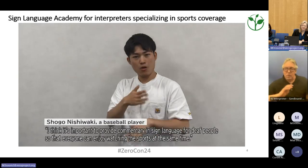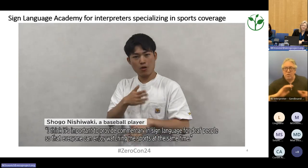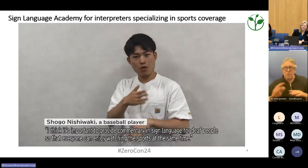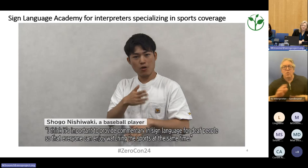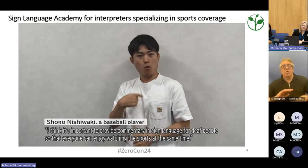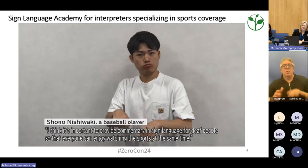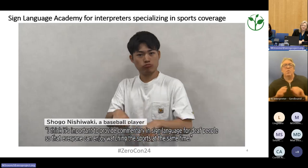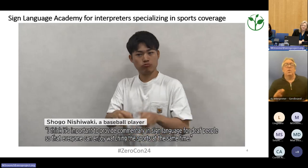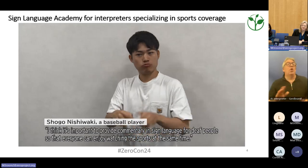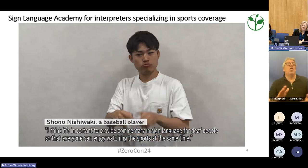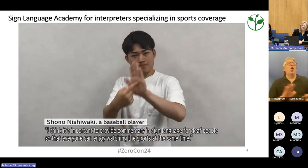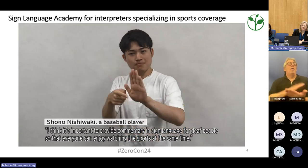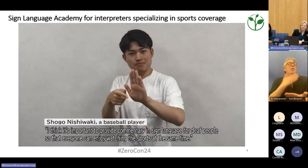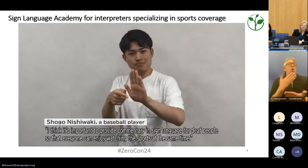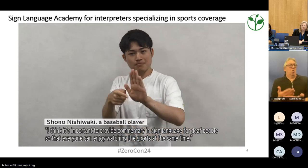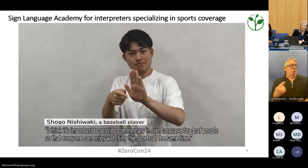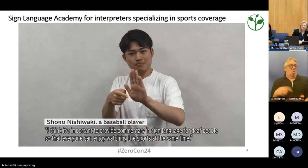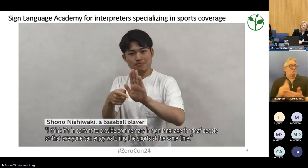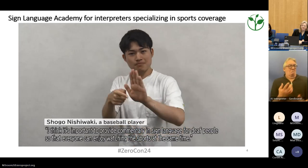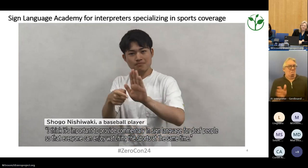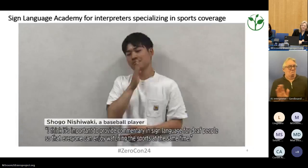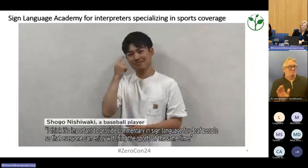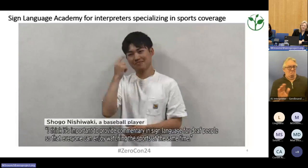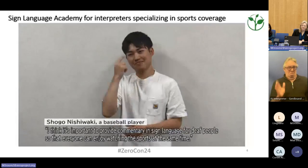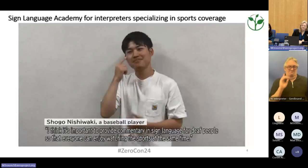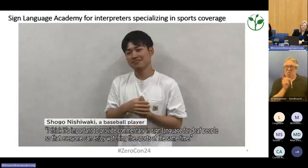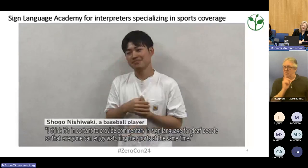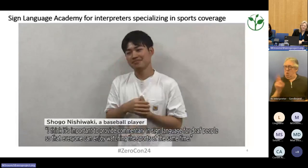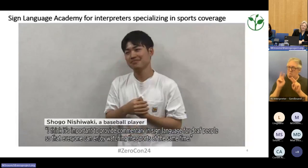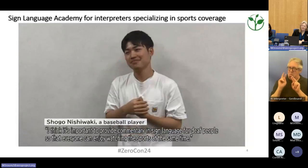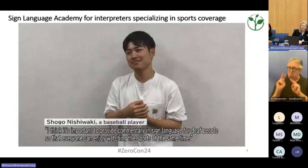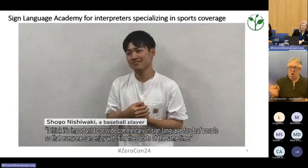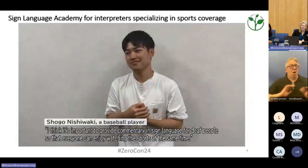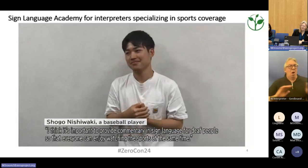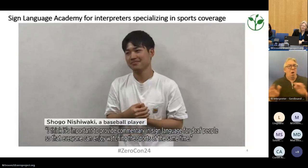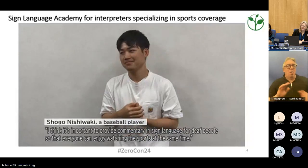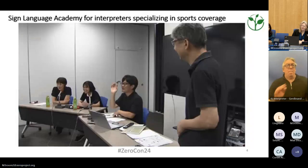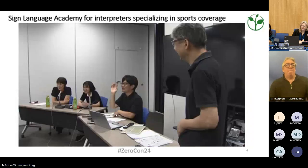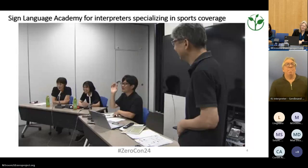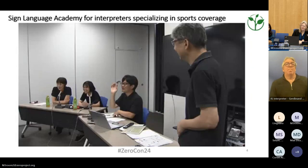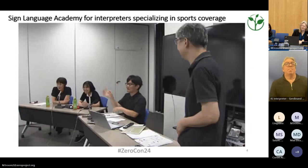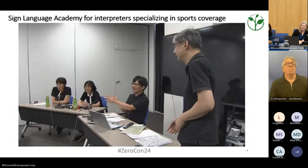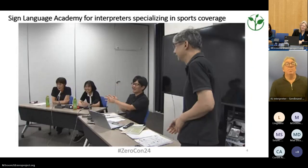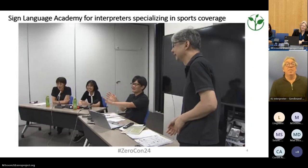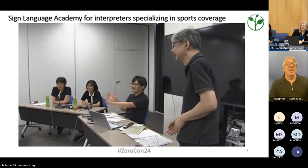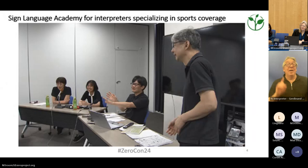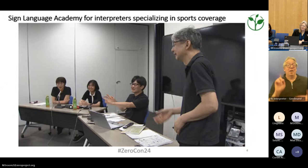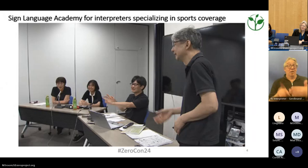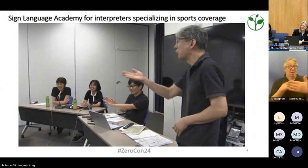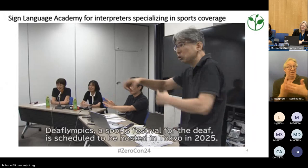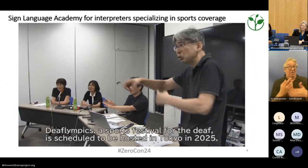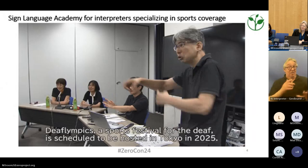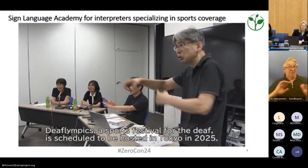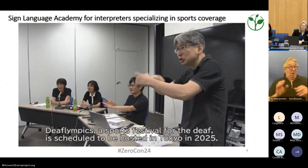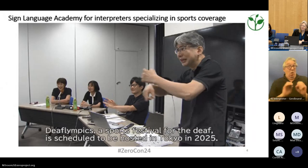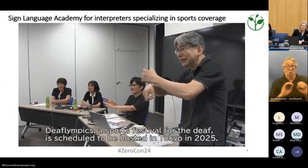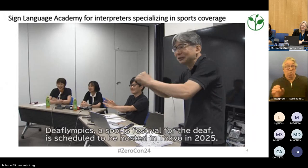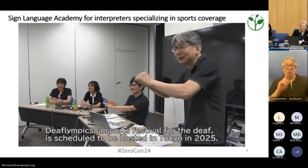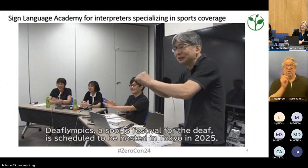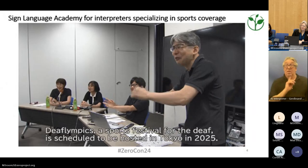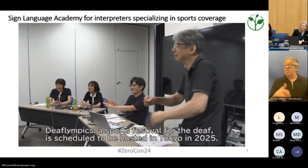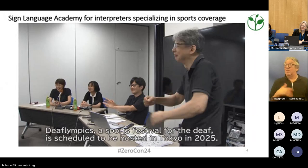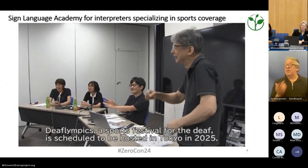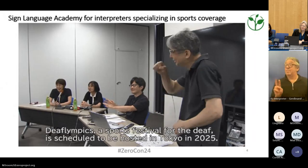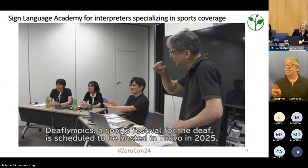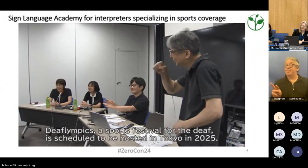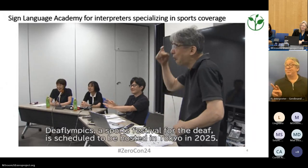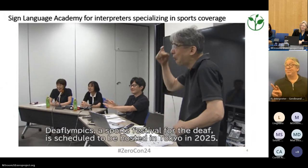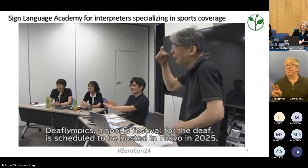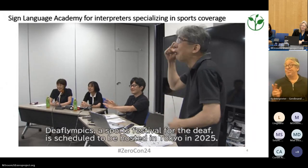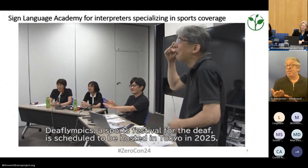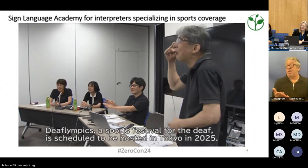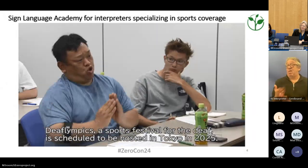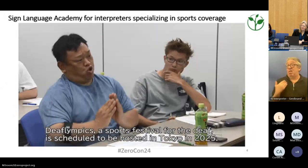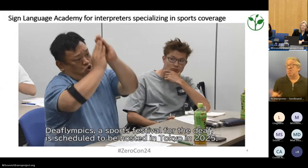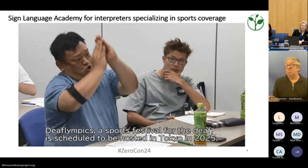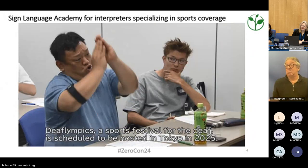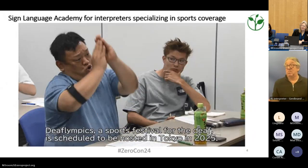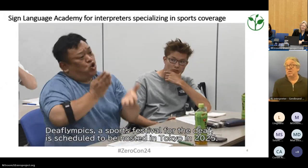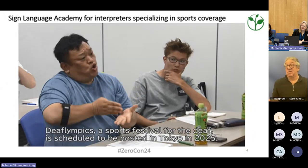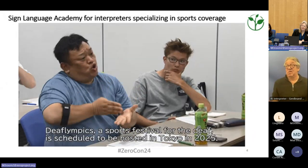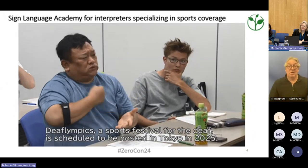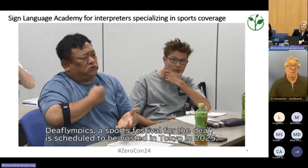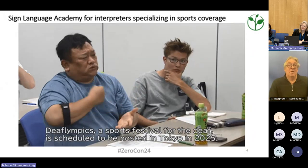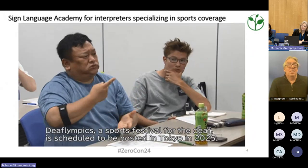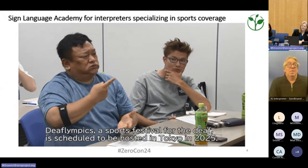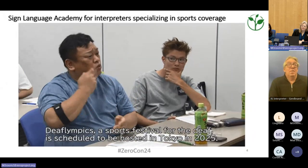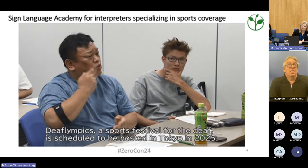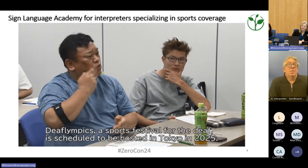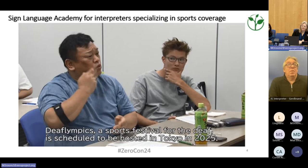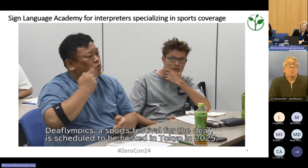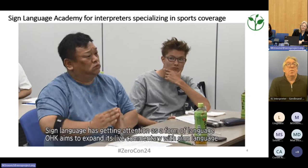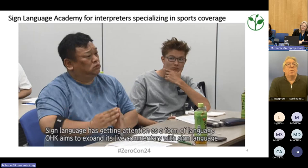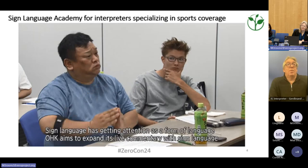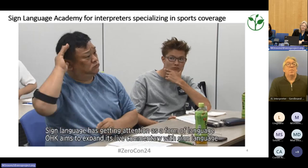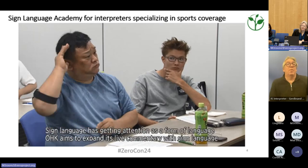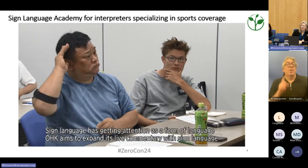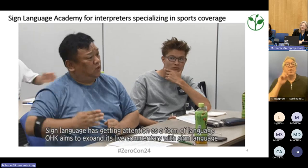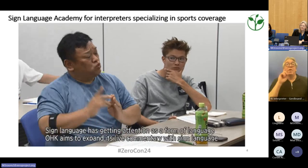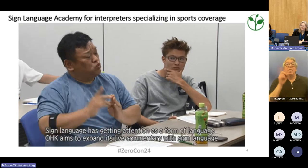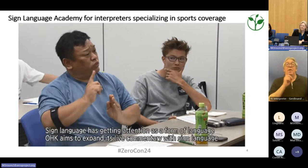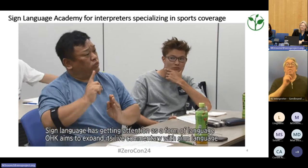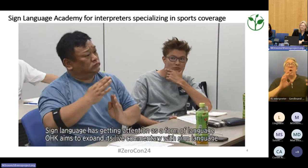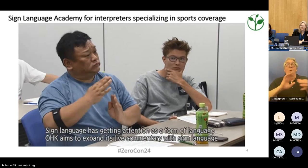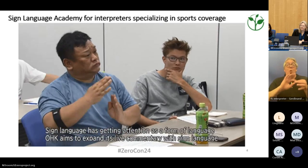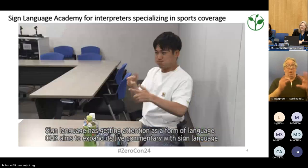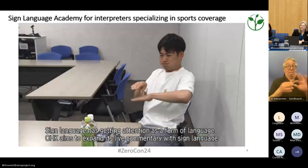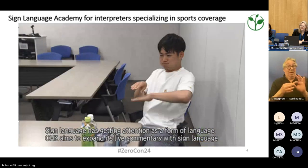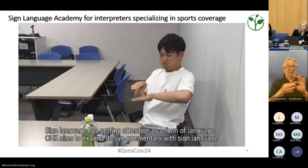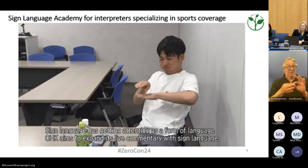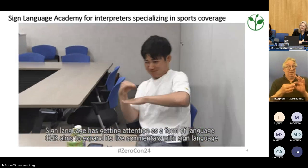language interpretation, deaf people feel left out. A sports festival is going to be broadcast,